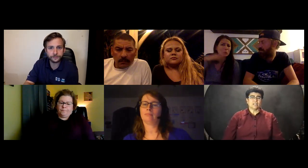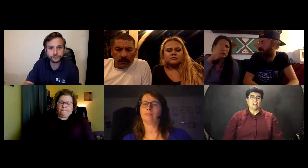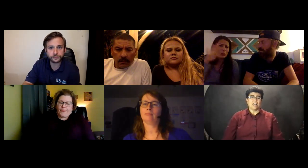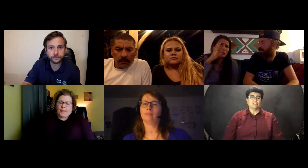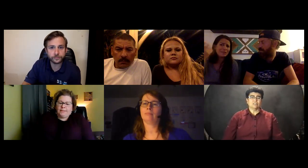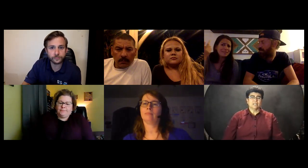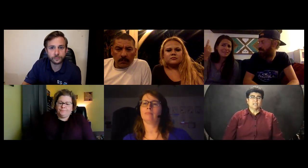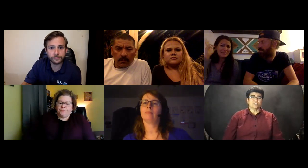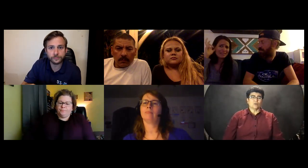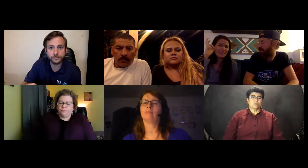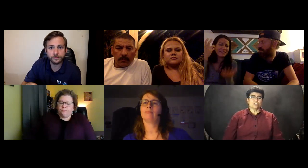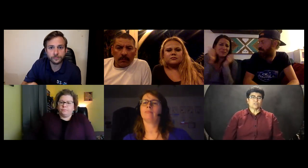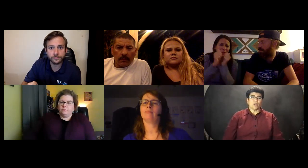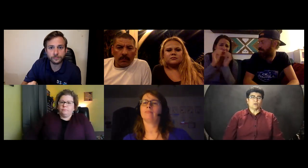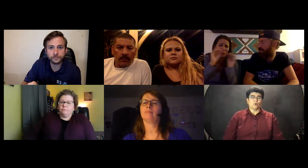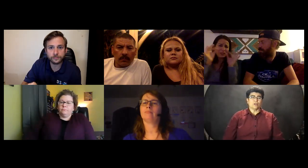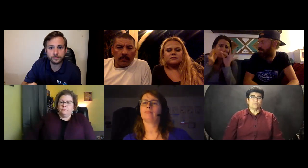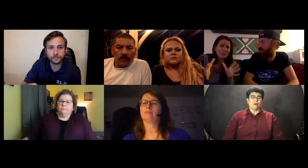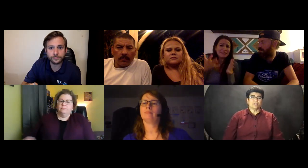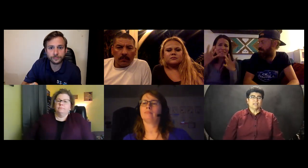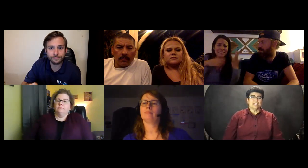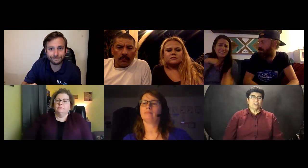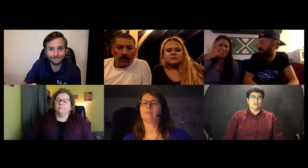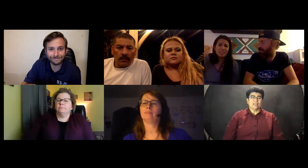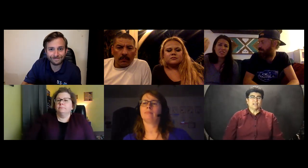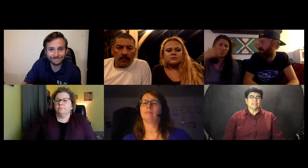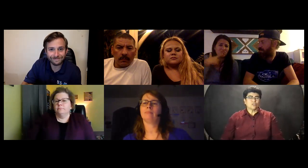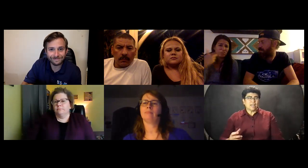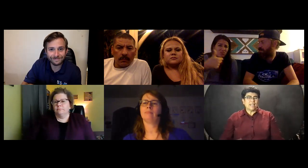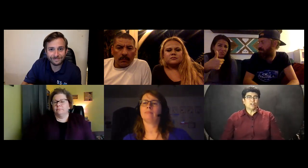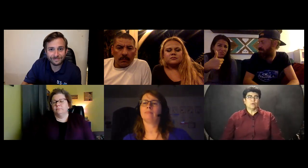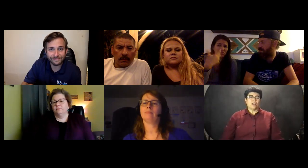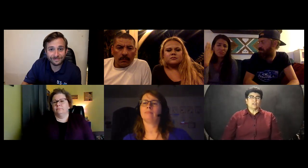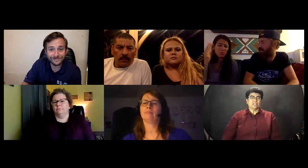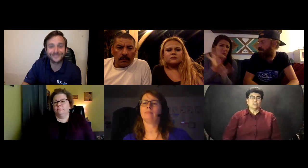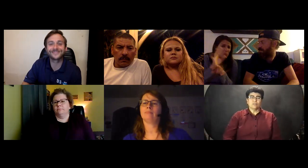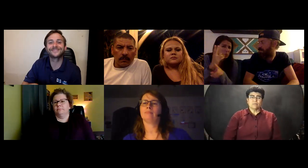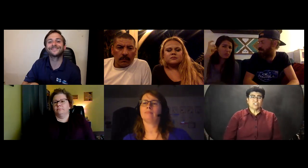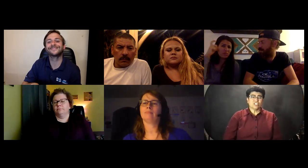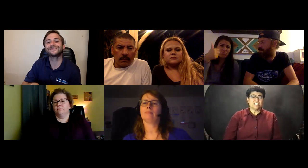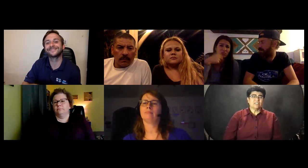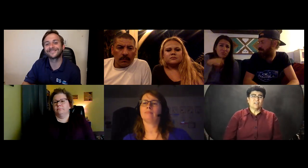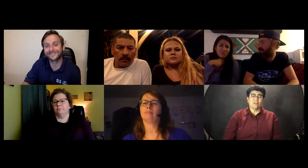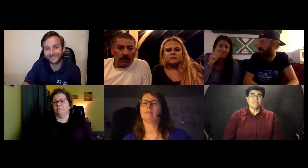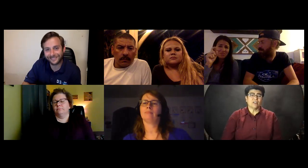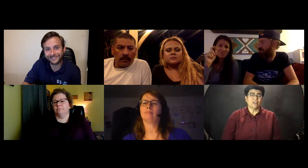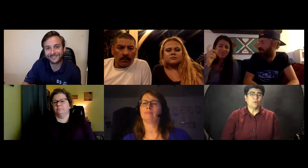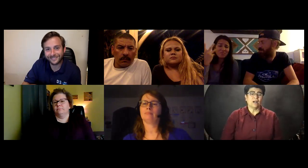all out so we were just kind of worried about hearing trying to hear without an interpreter